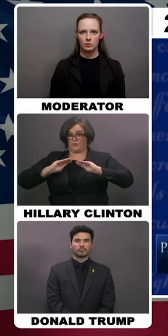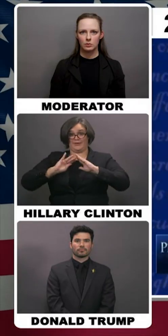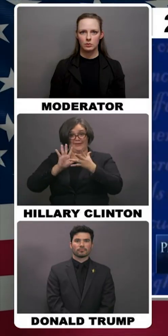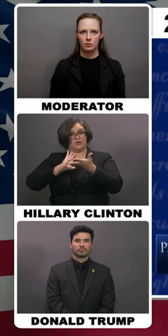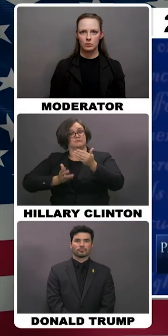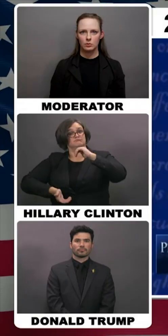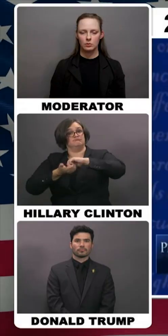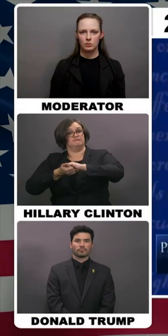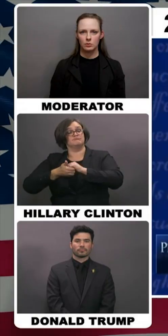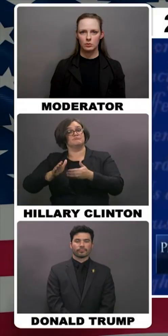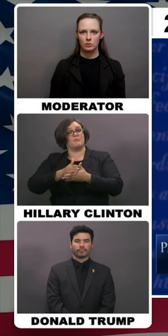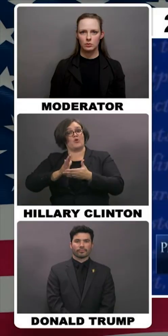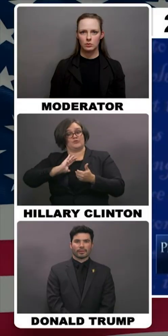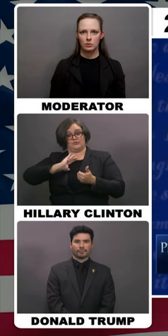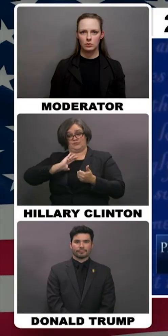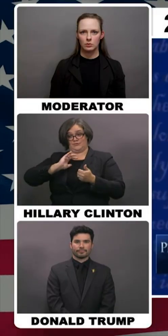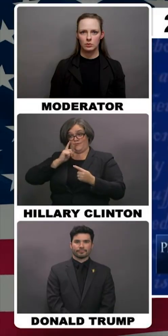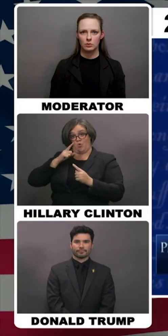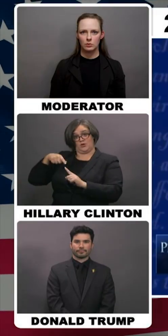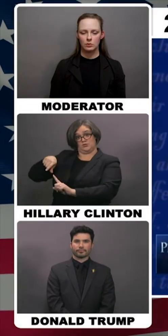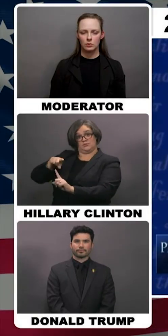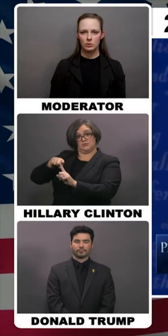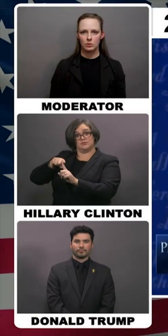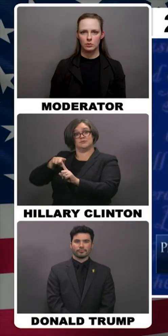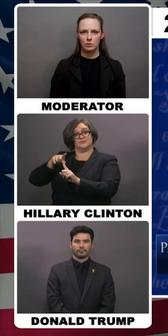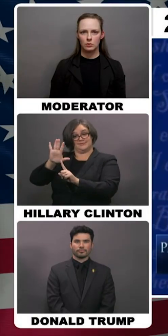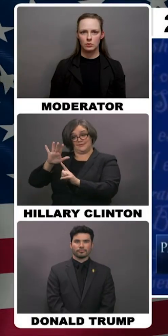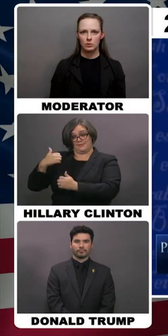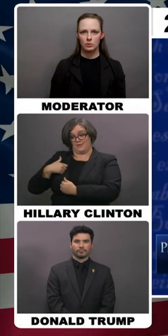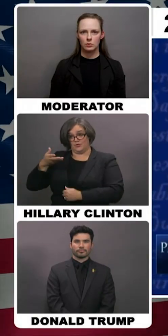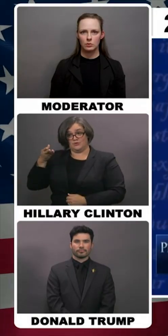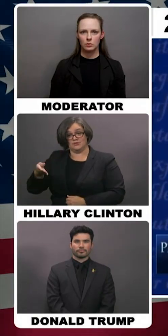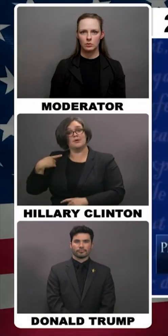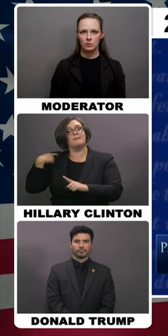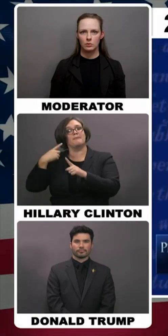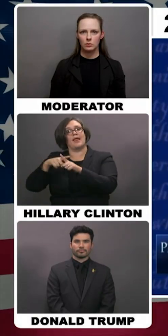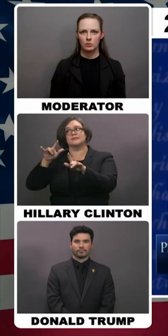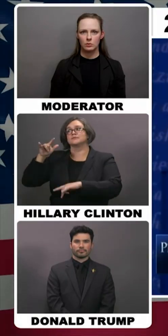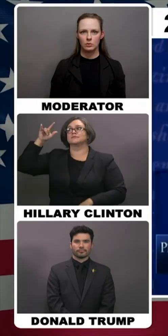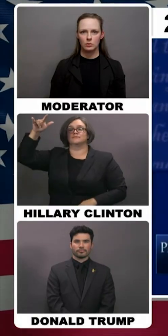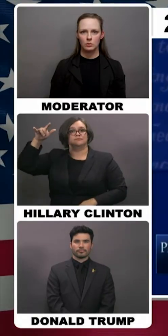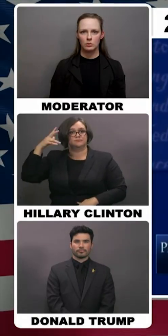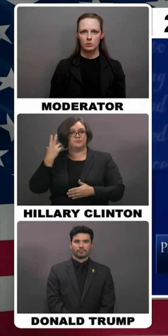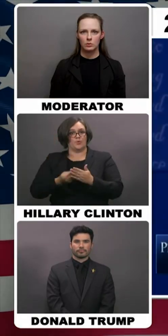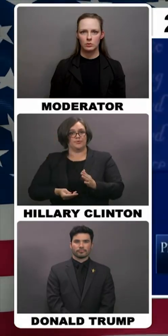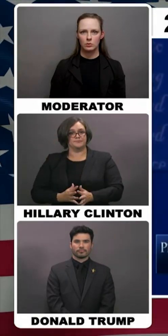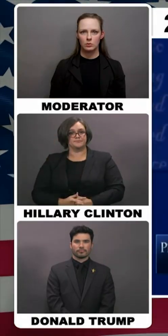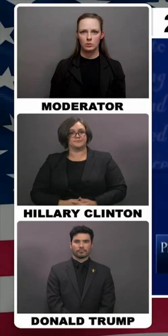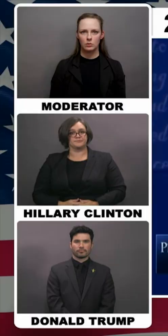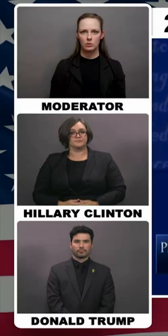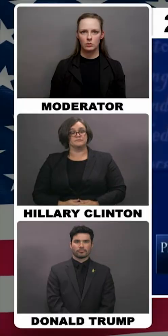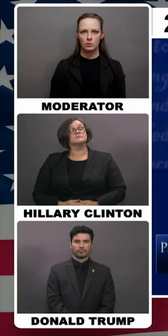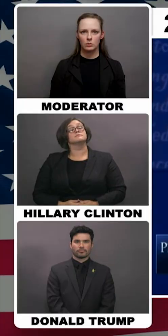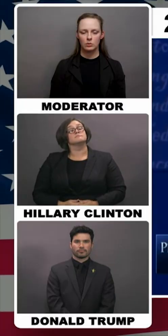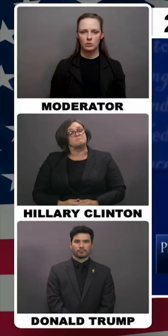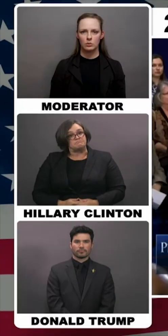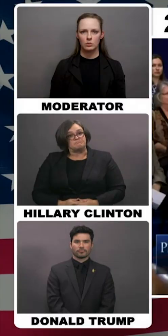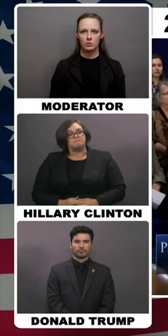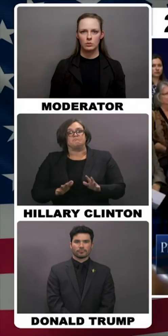But I wanna emphasize that what is at stake here is the ambitions and the aggressiveness of Russia.